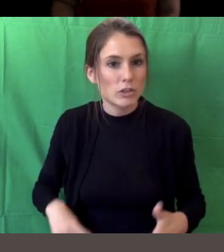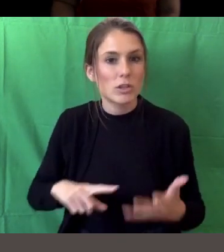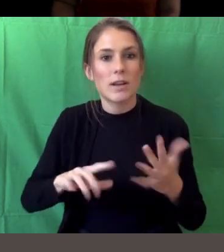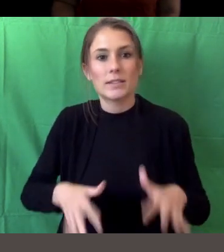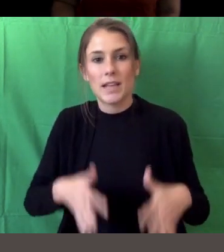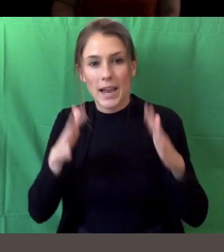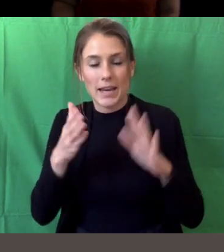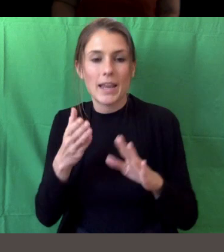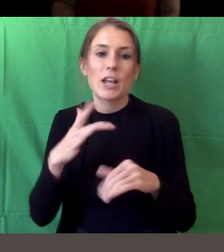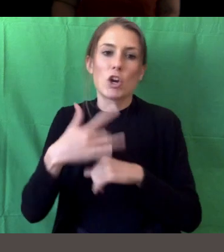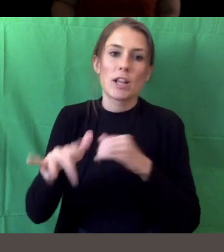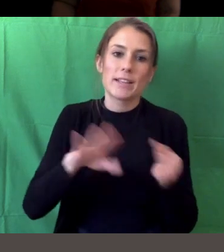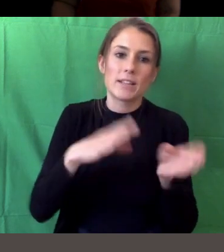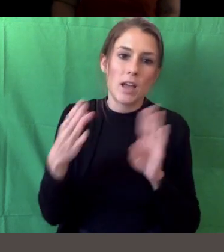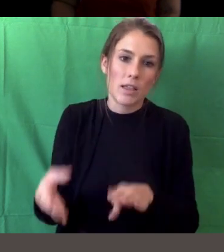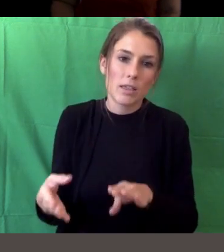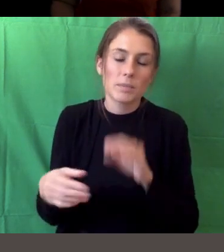and premature death.